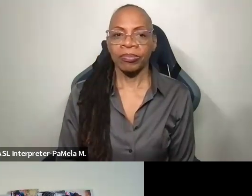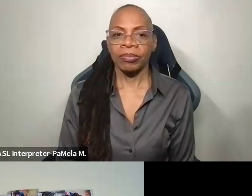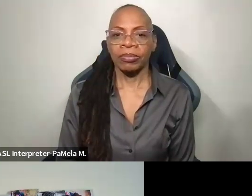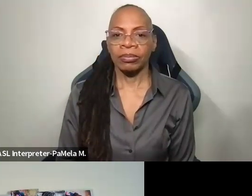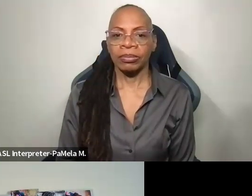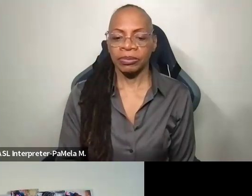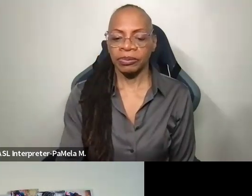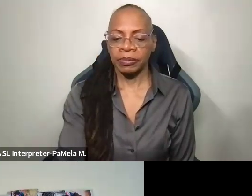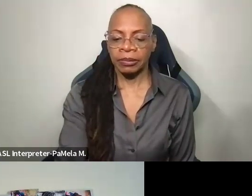All right, here we go.